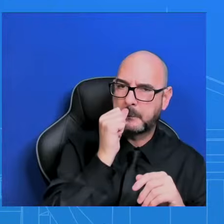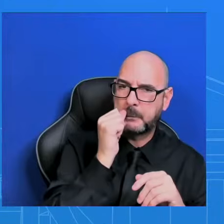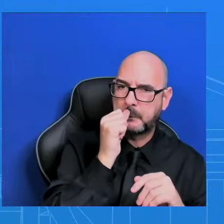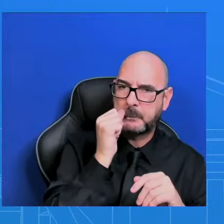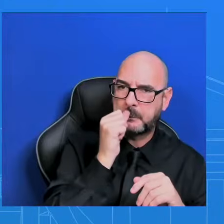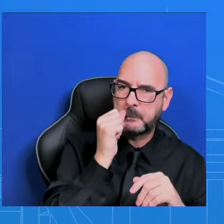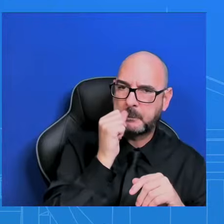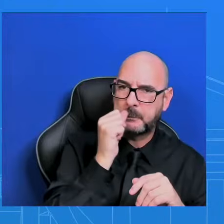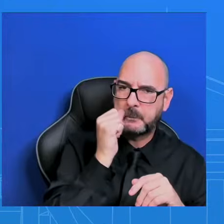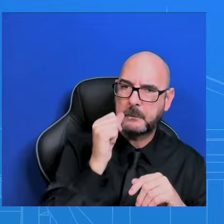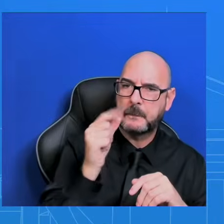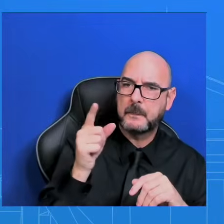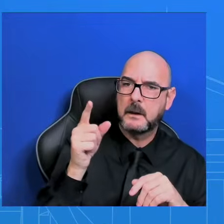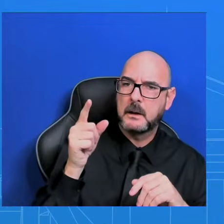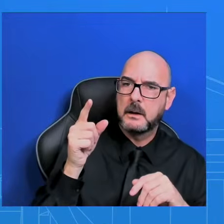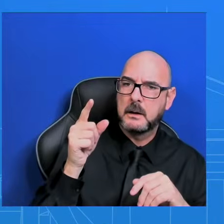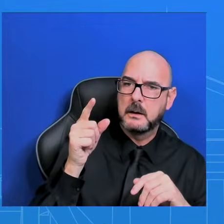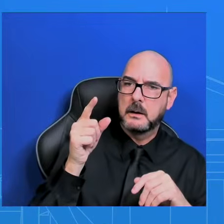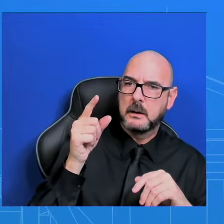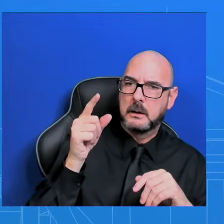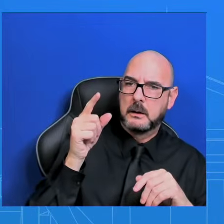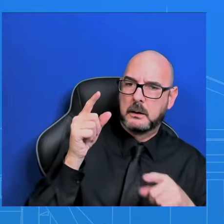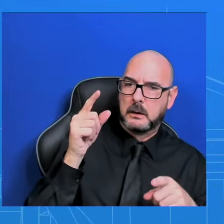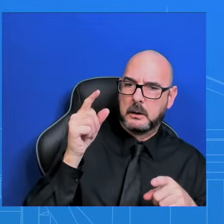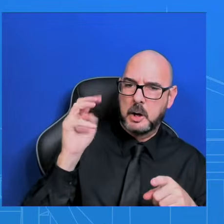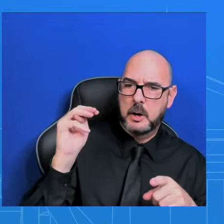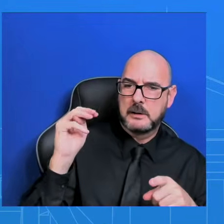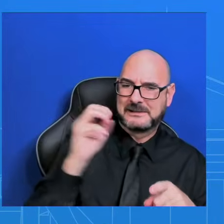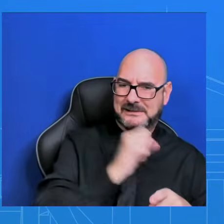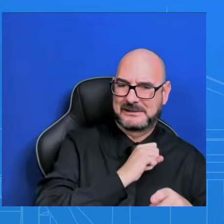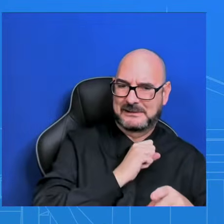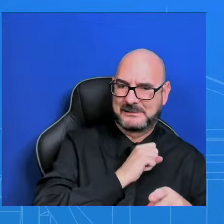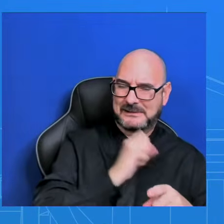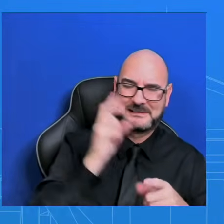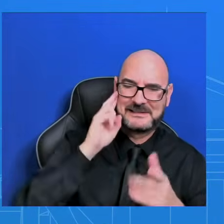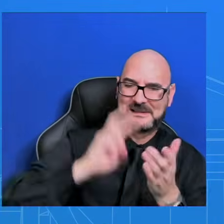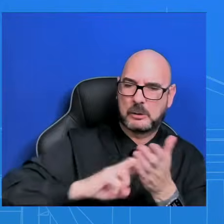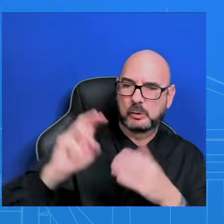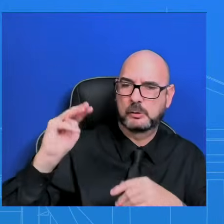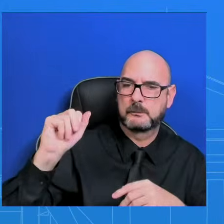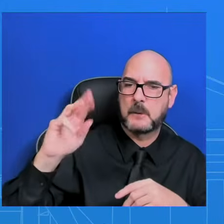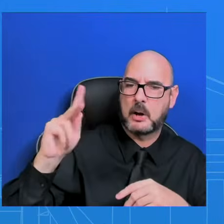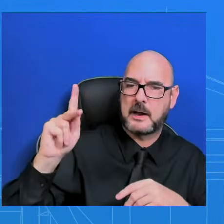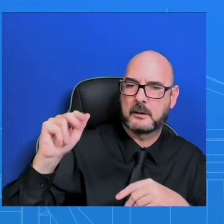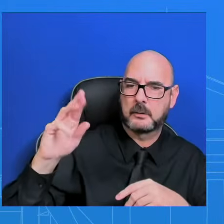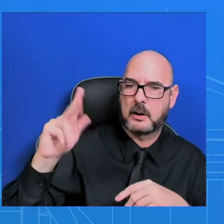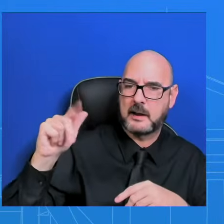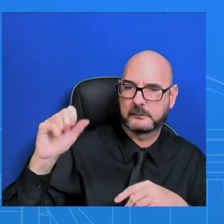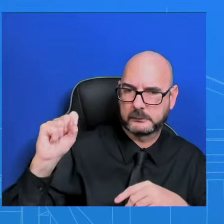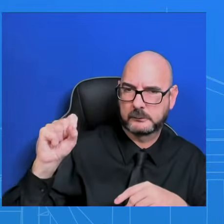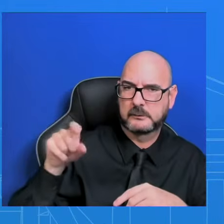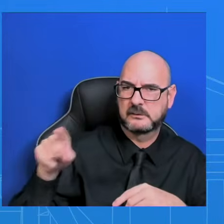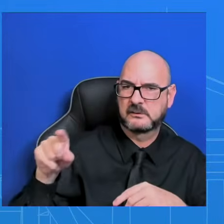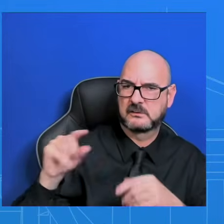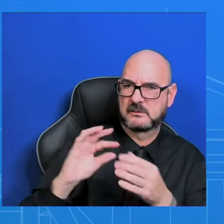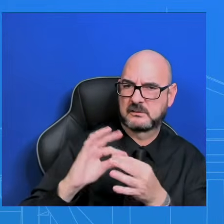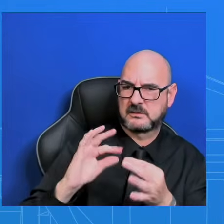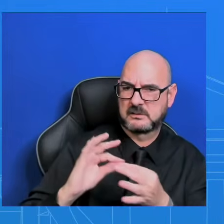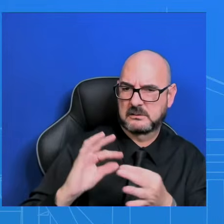Ms. Jean-Pierre: What we believe is that what House Republicans are doing is playing political games. That's what we believe. And they're not doing their jobs --